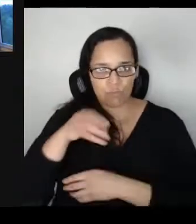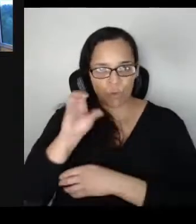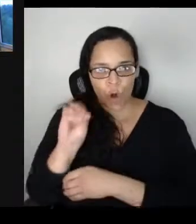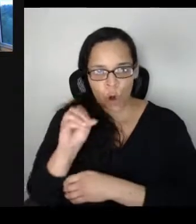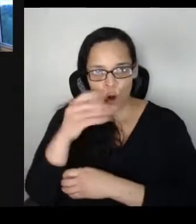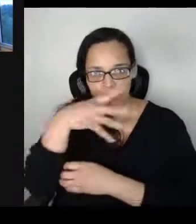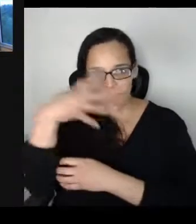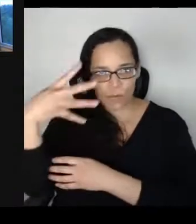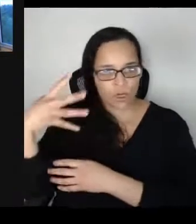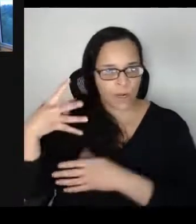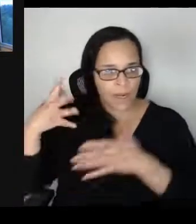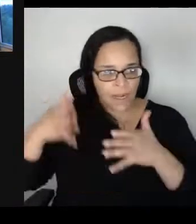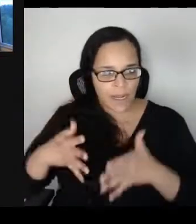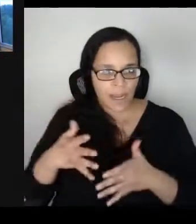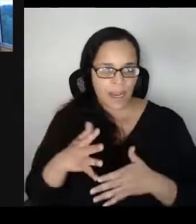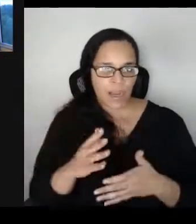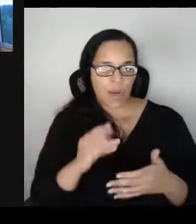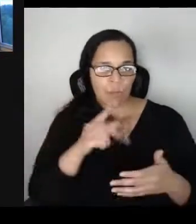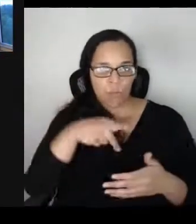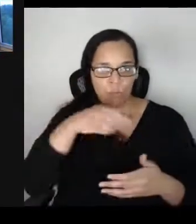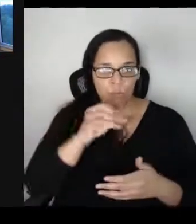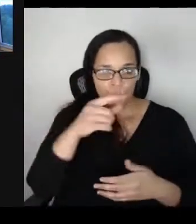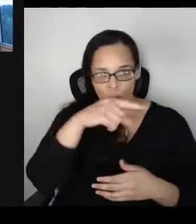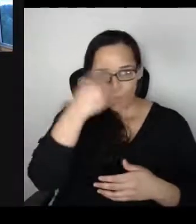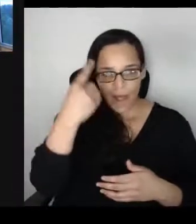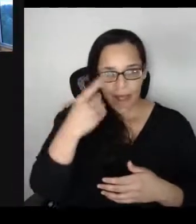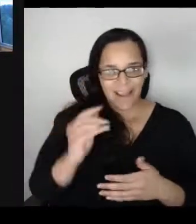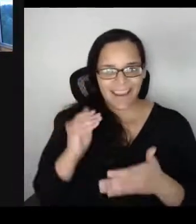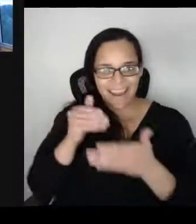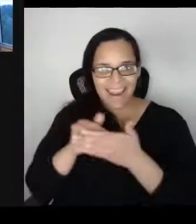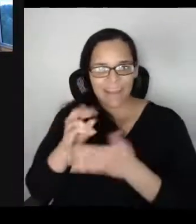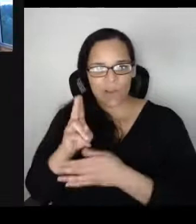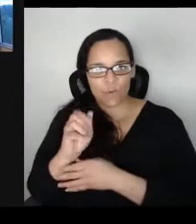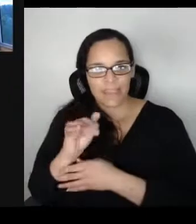anti-racist, community care based,